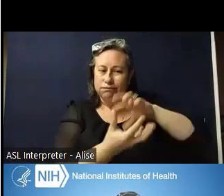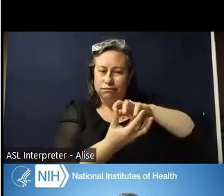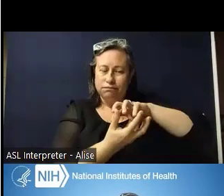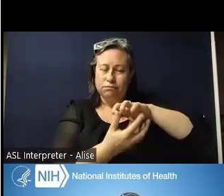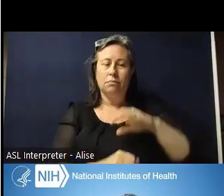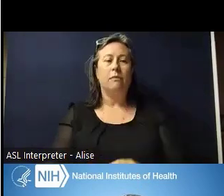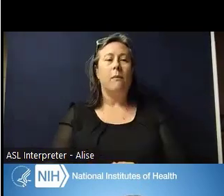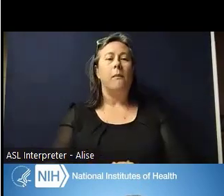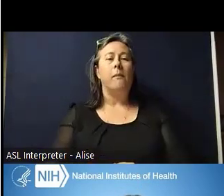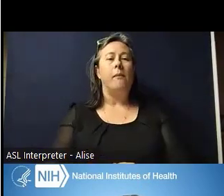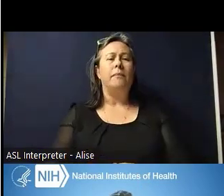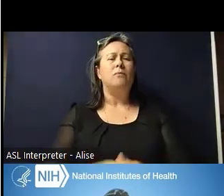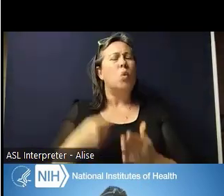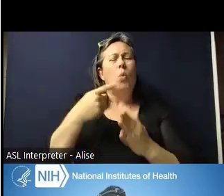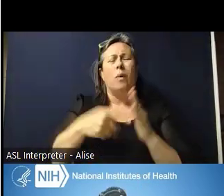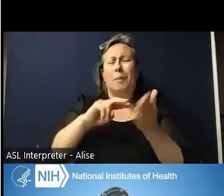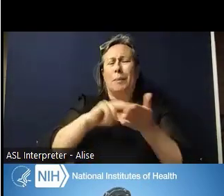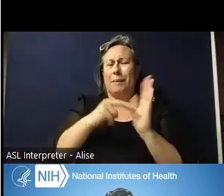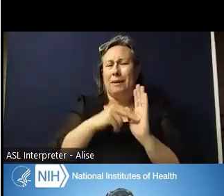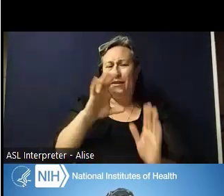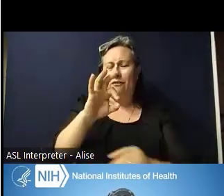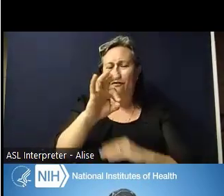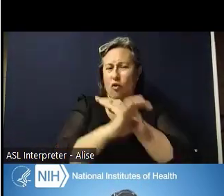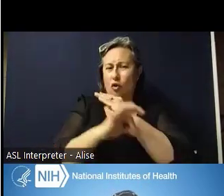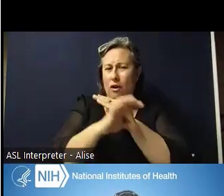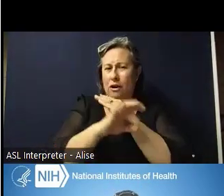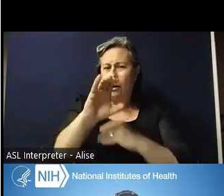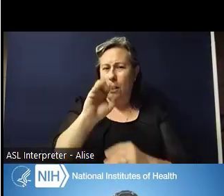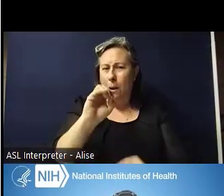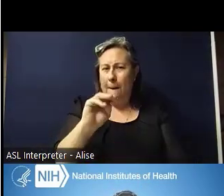So what is a foreign component? And what we try to do is,